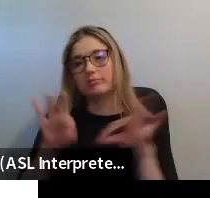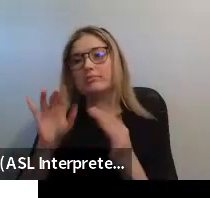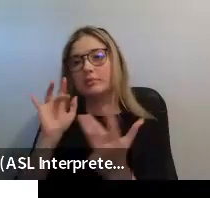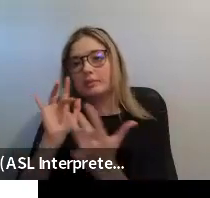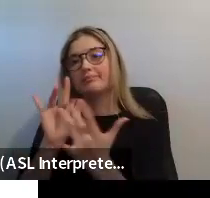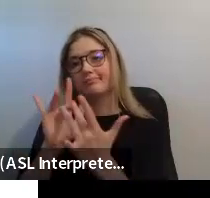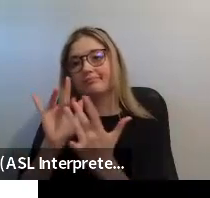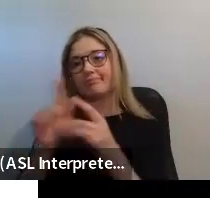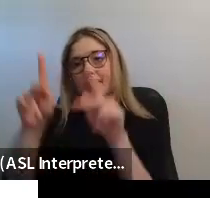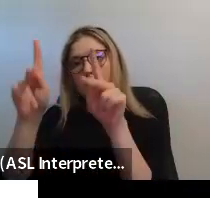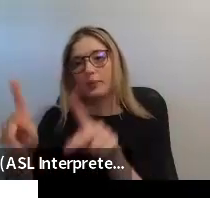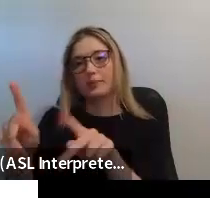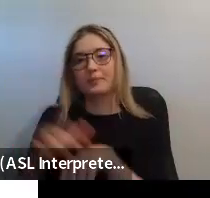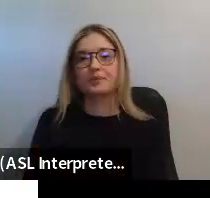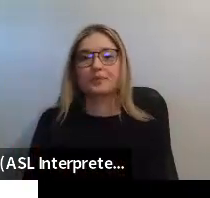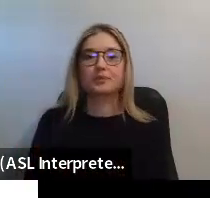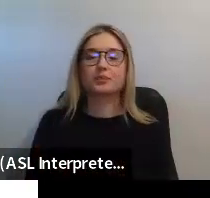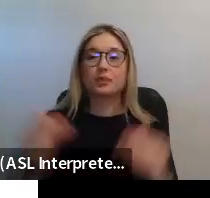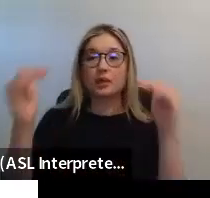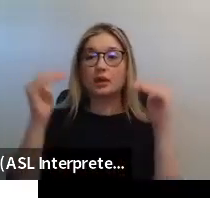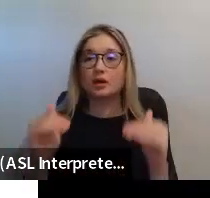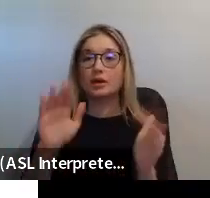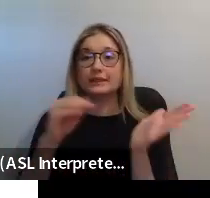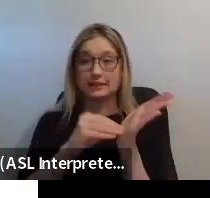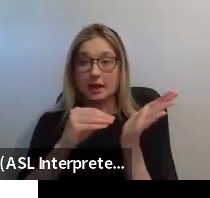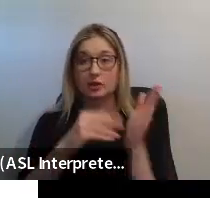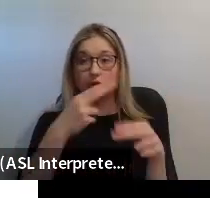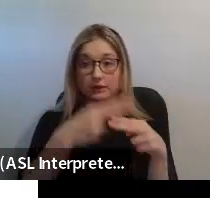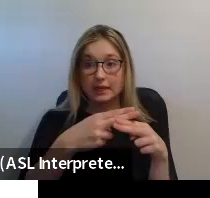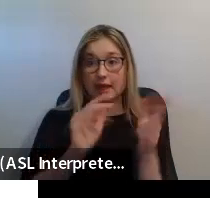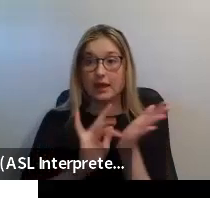No the physician's name. Pharmacy and Dme. Provider.